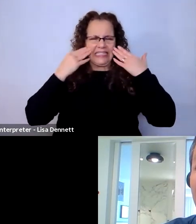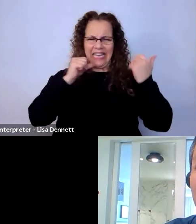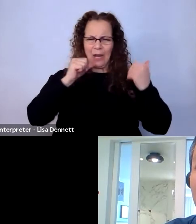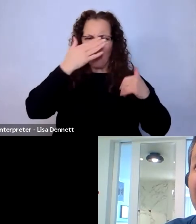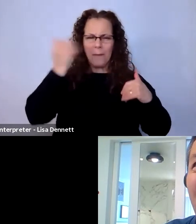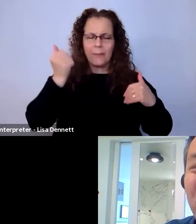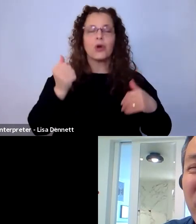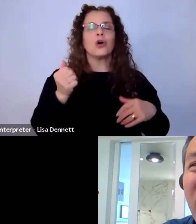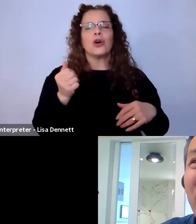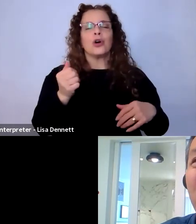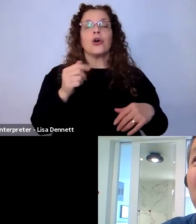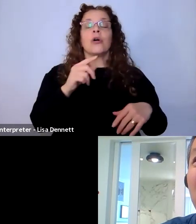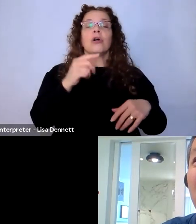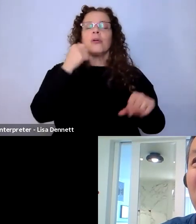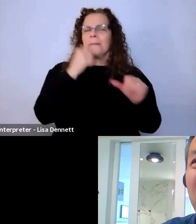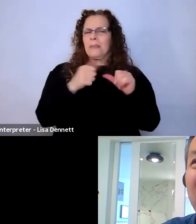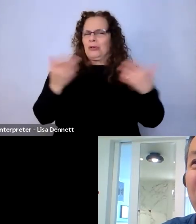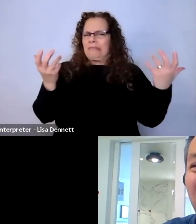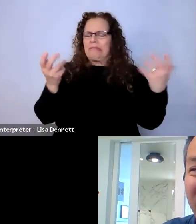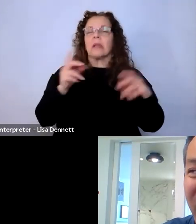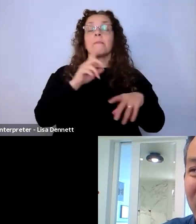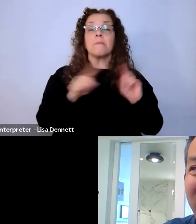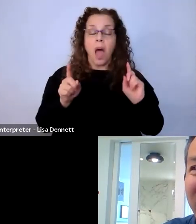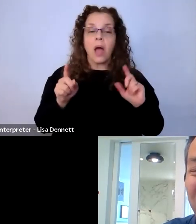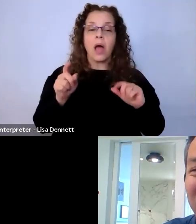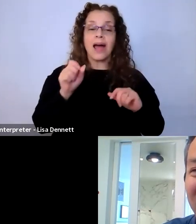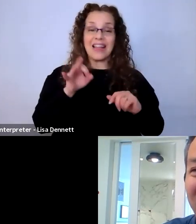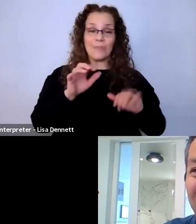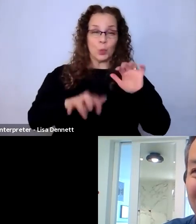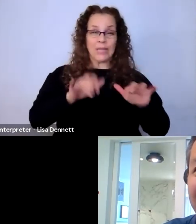to type cat homes usability book I am 99% sure you're going to find it.